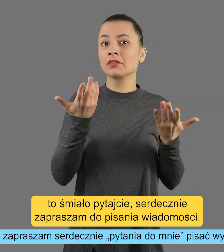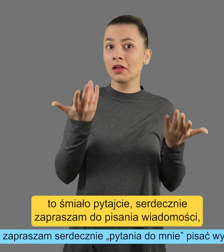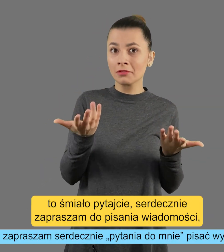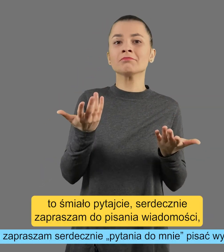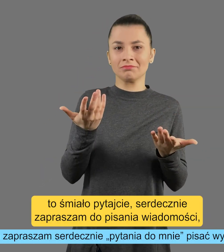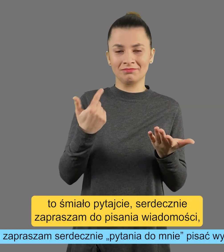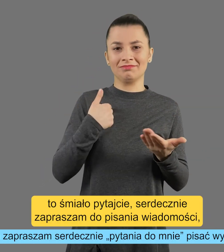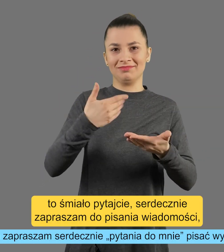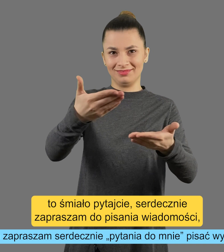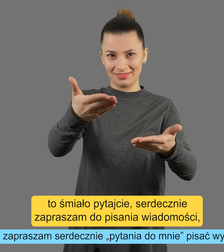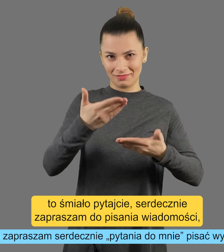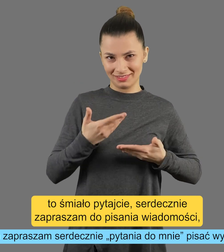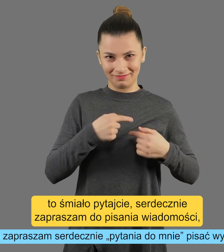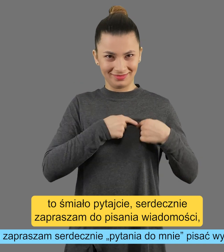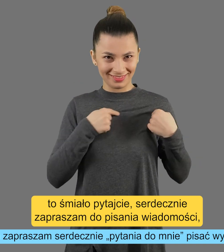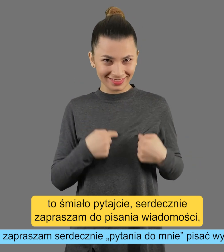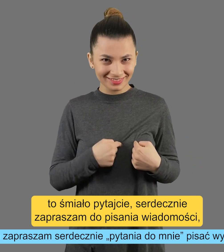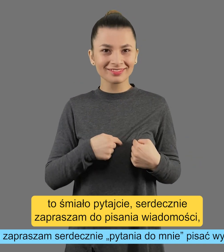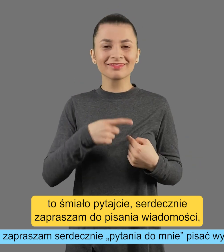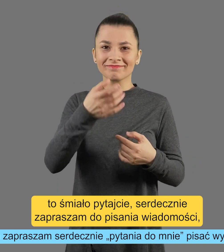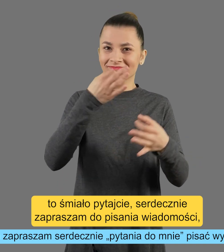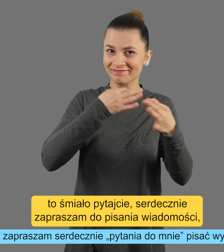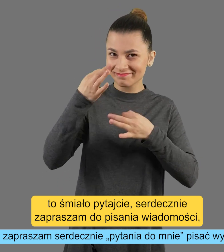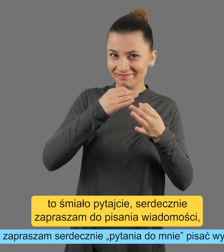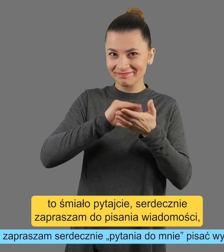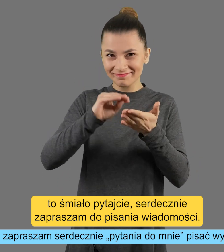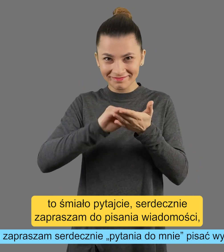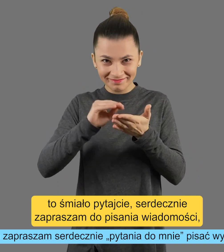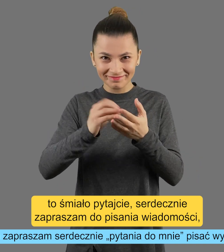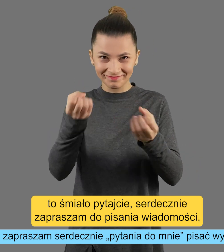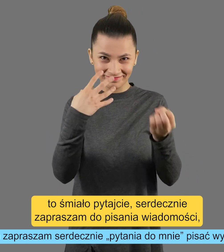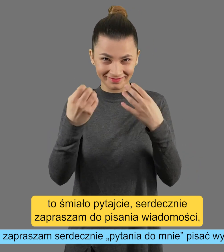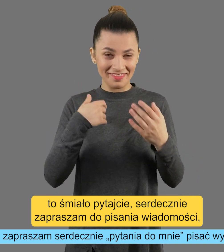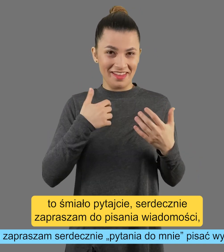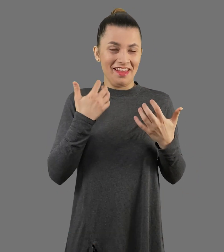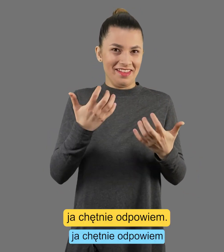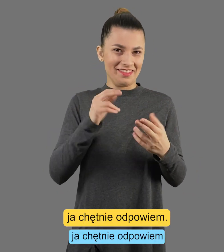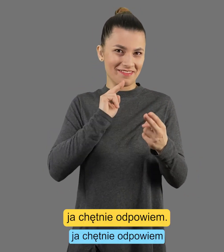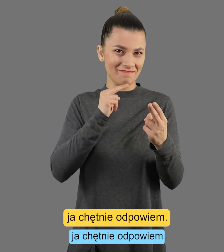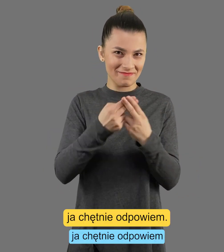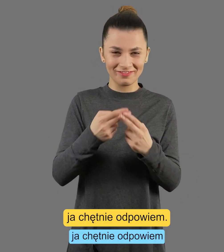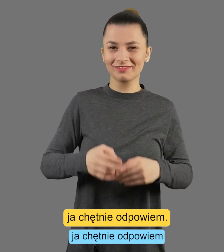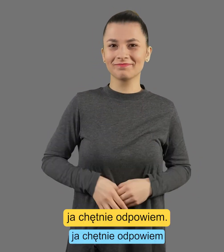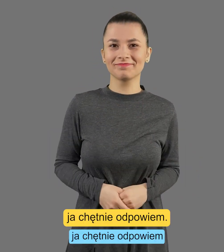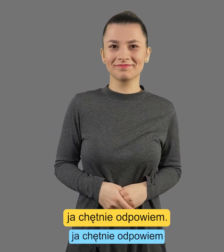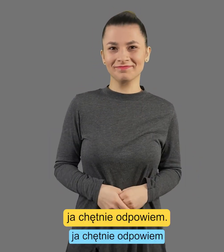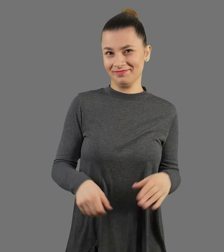feel free to ask, feel free to write me a message, I will be happy to answer.